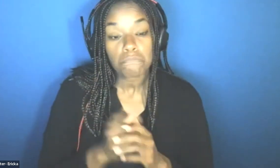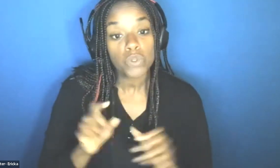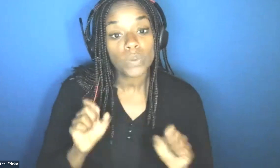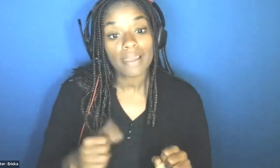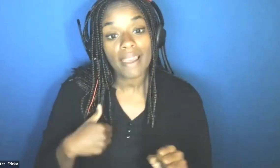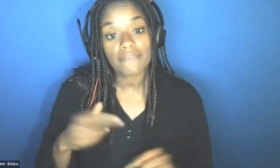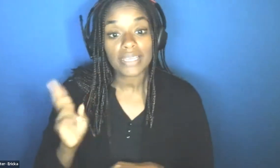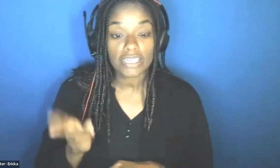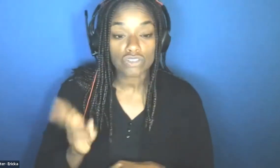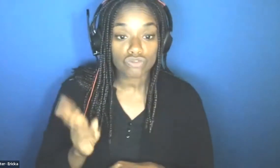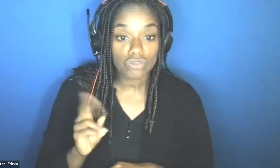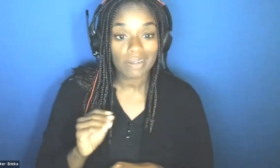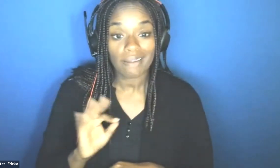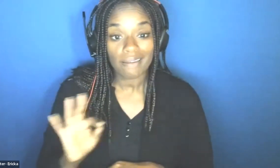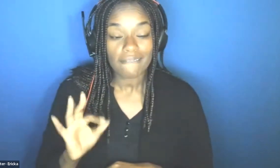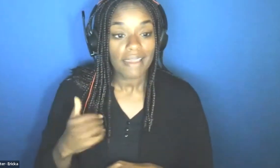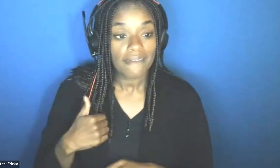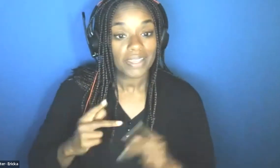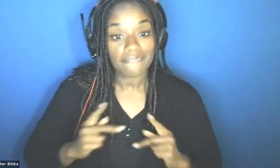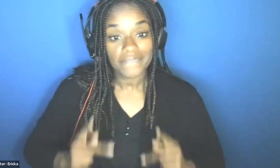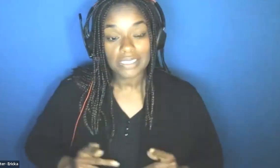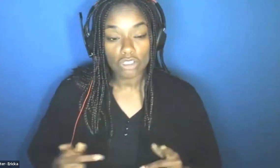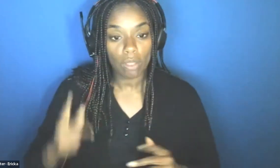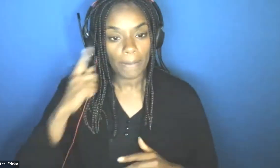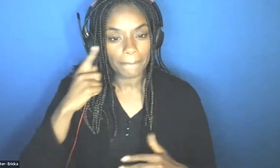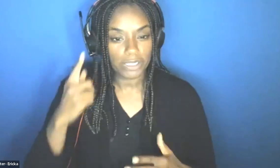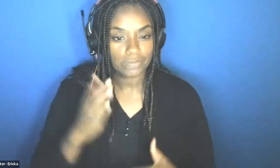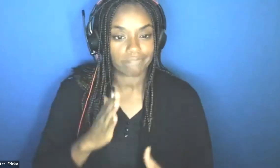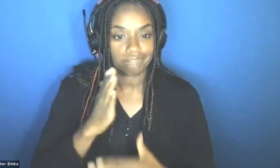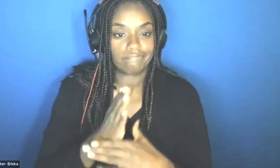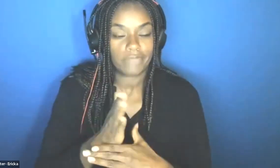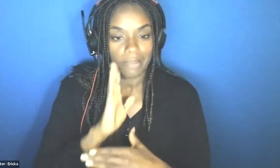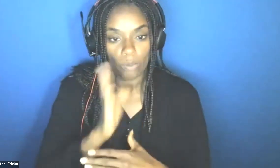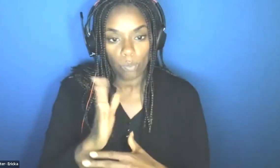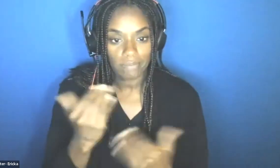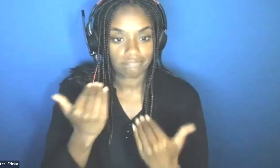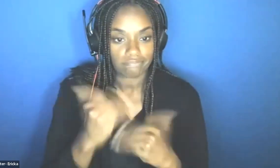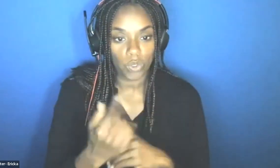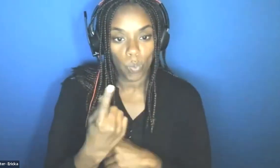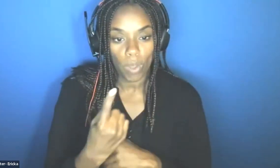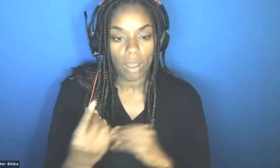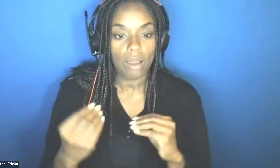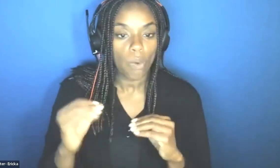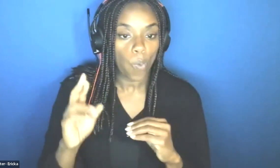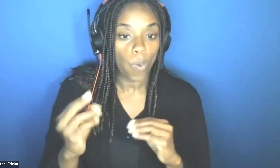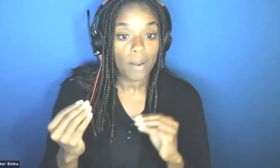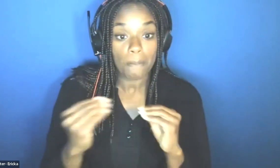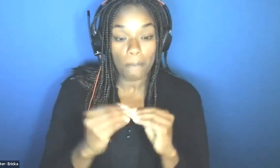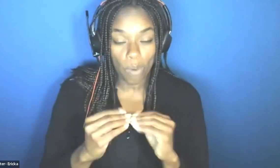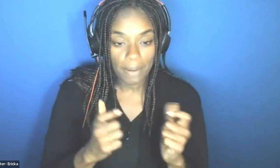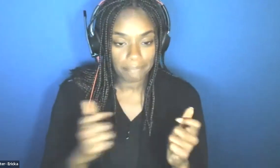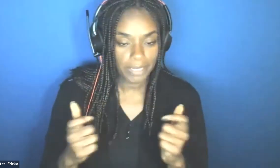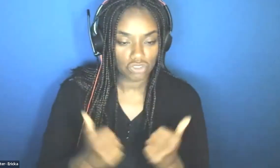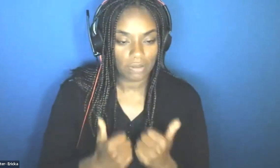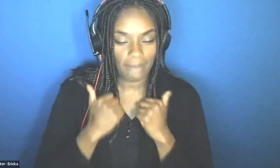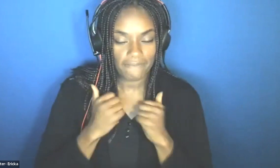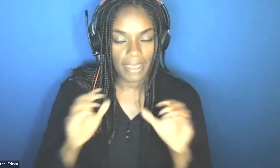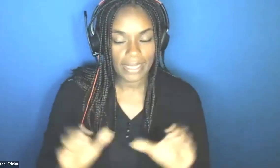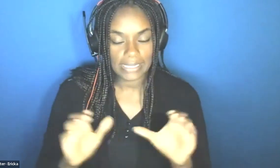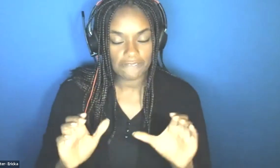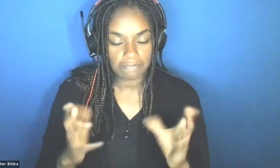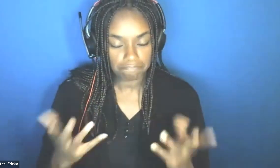Each of these are considered a major life activity.